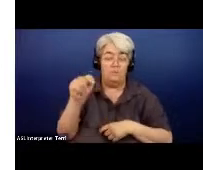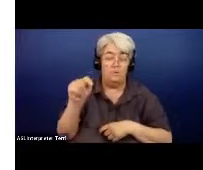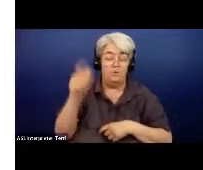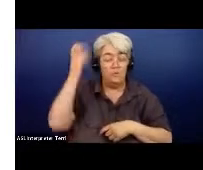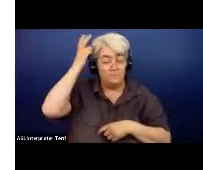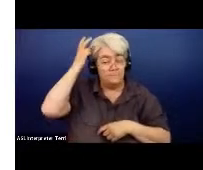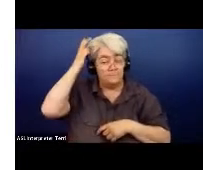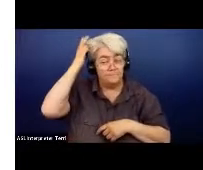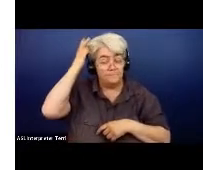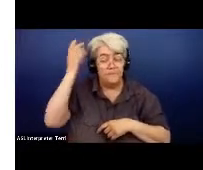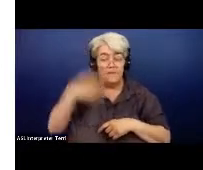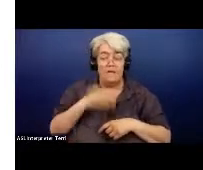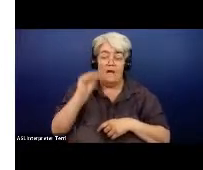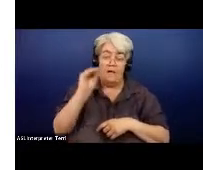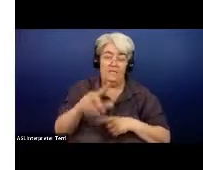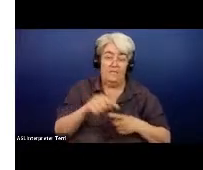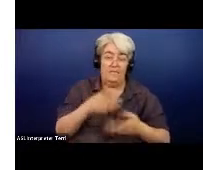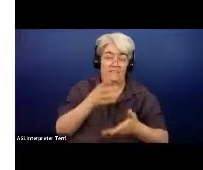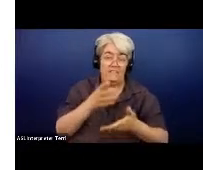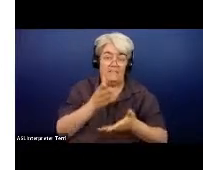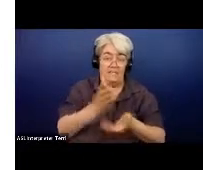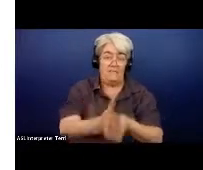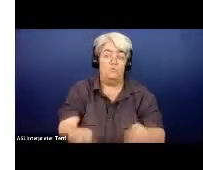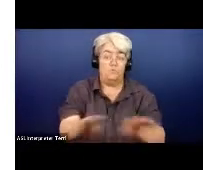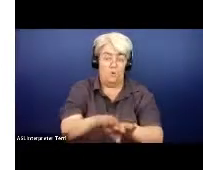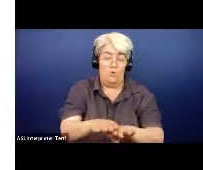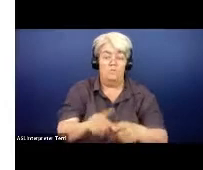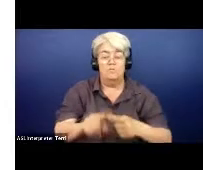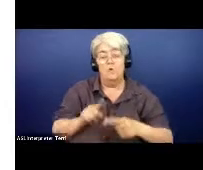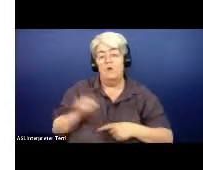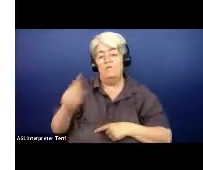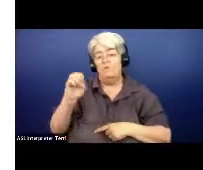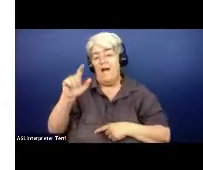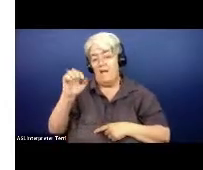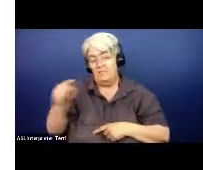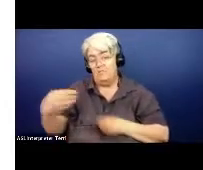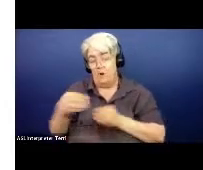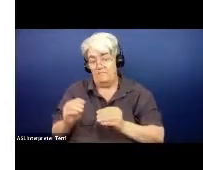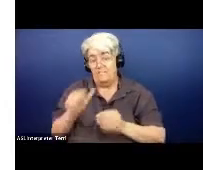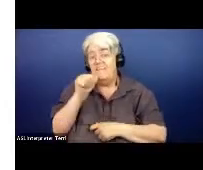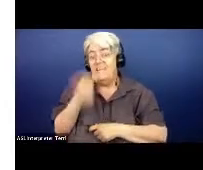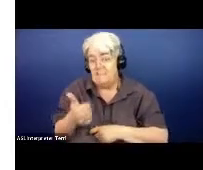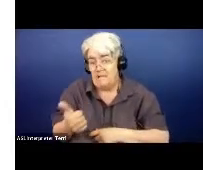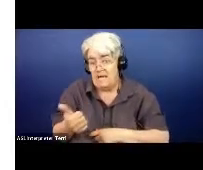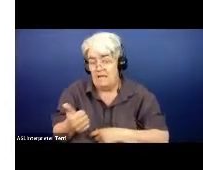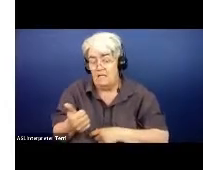plea and the case is closed. So I went to Elliot's office the next day. In my position